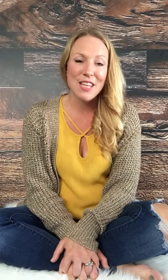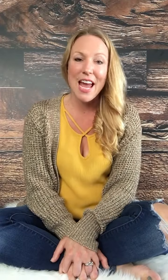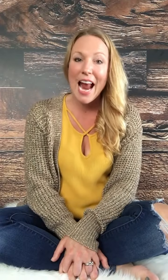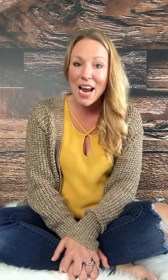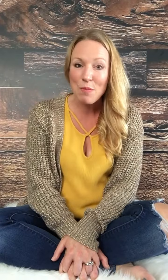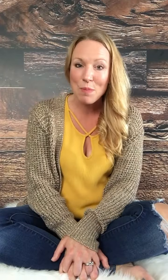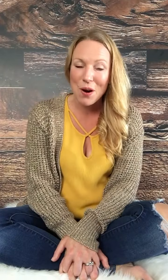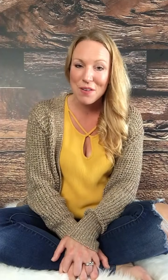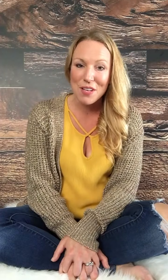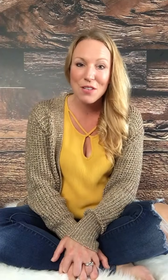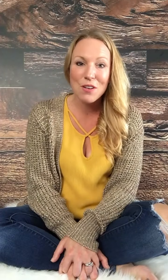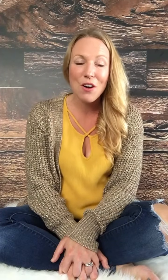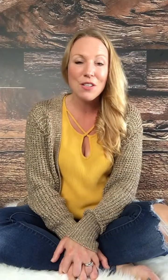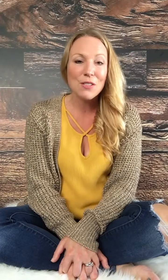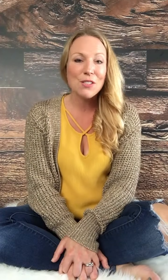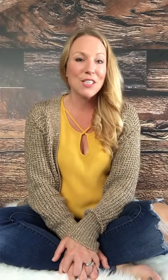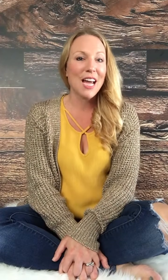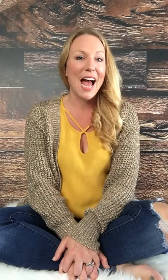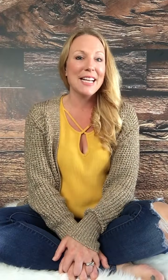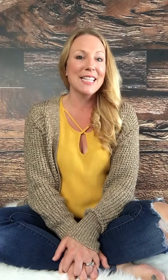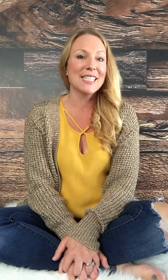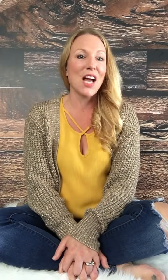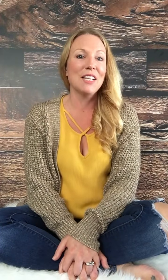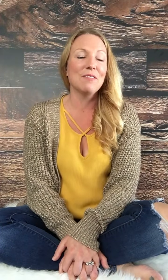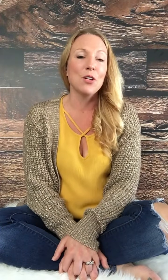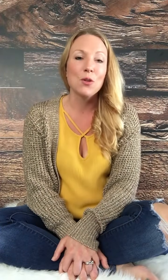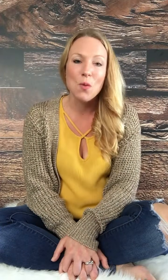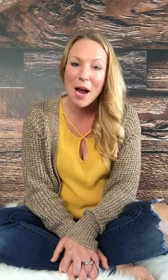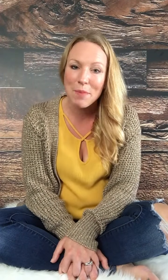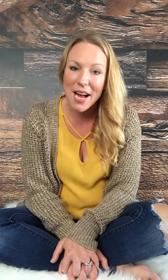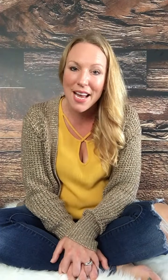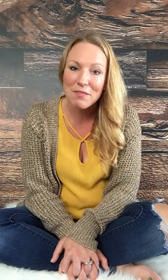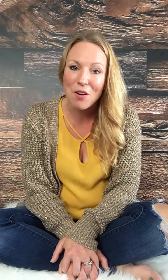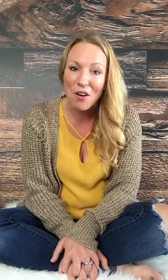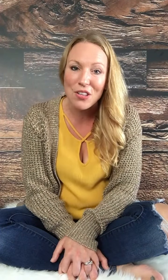the animal part of it, you can also start to add in the sign for grandpa and for all the